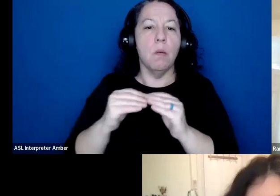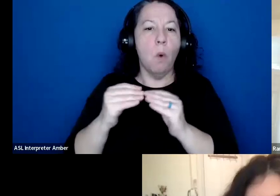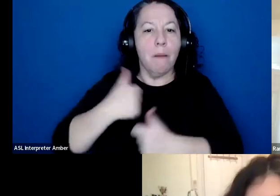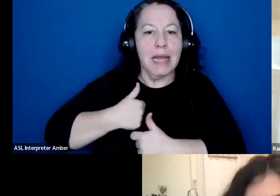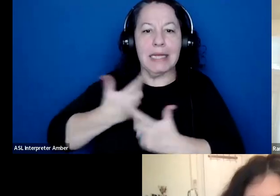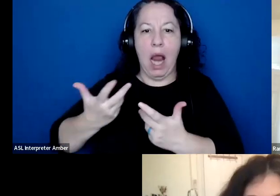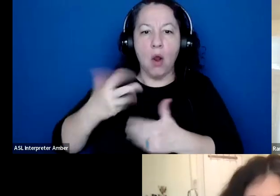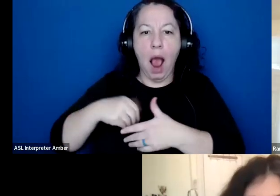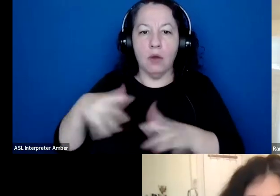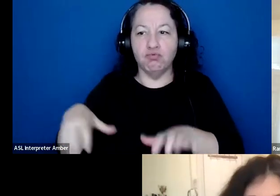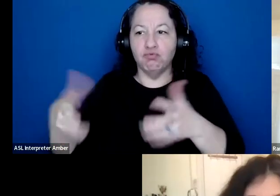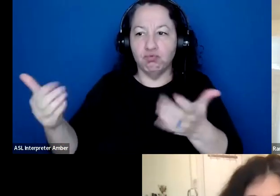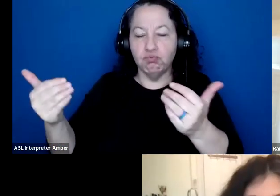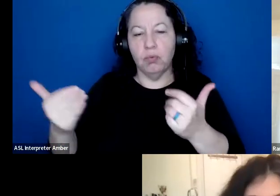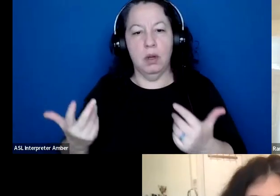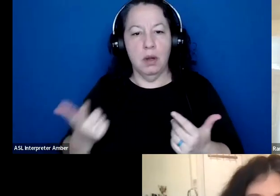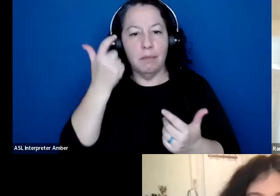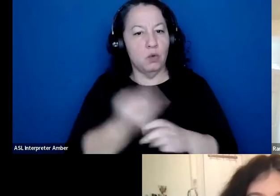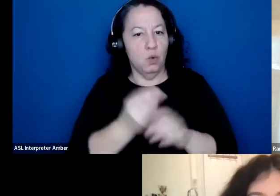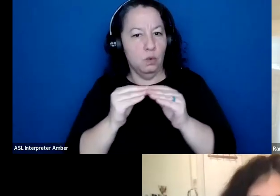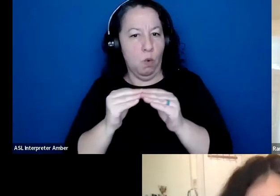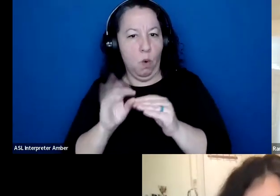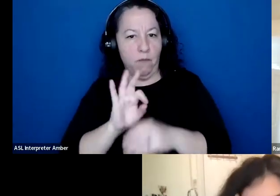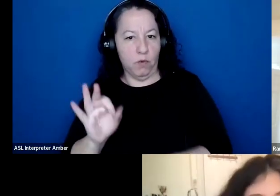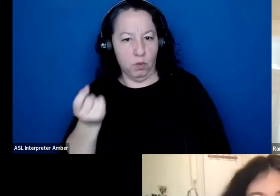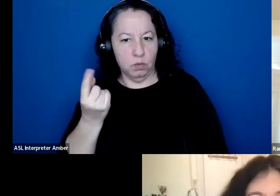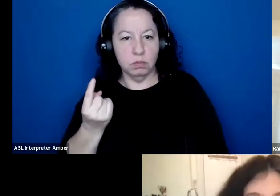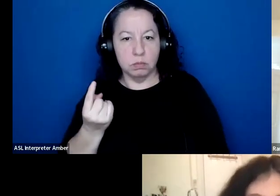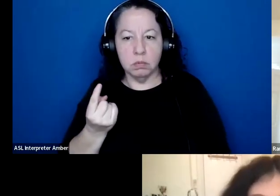So on one hand, it's really confronting the reality